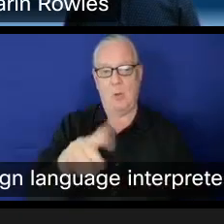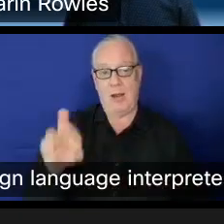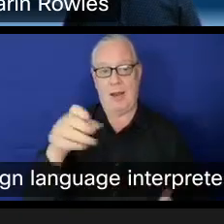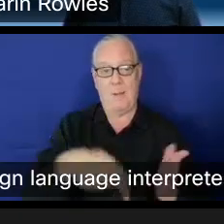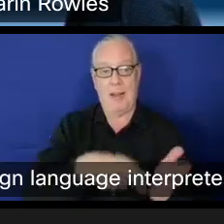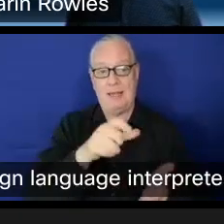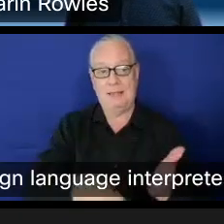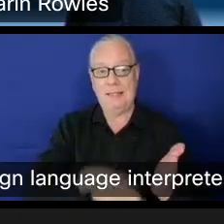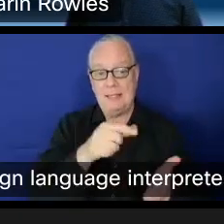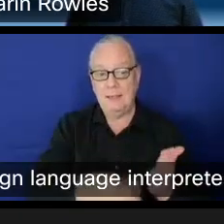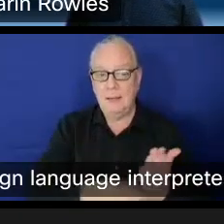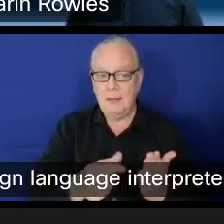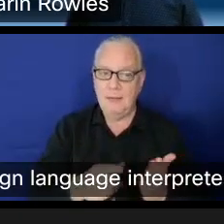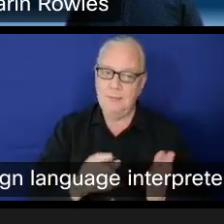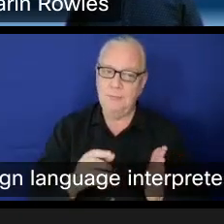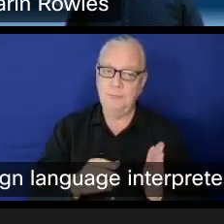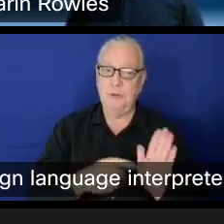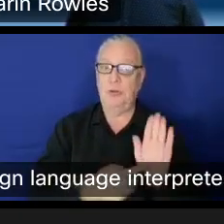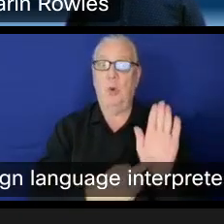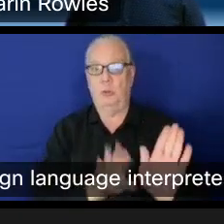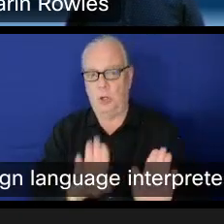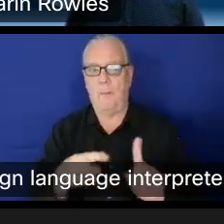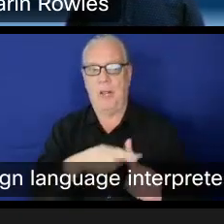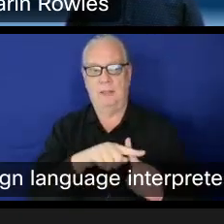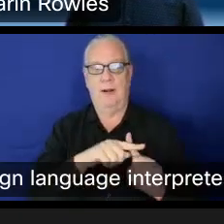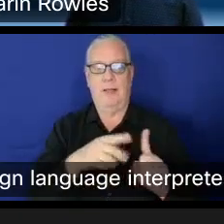status and frame of mind. Sitting at the intersections of